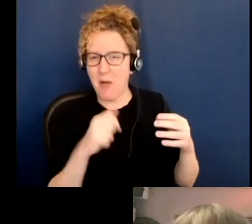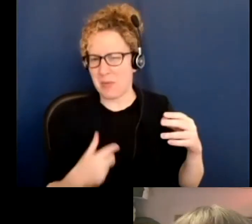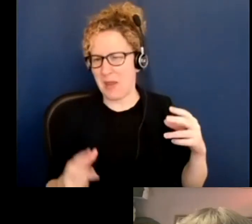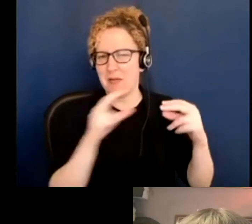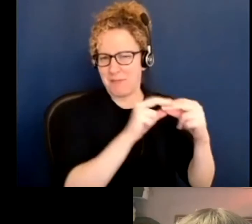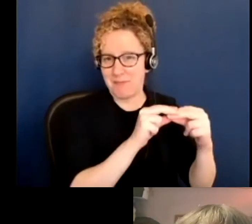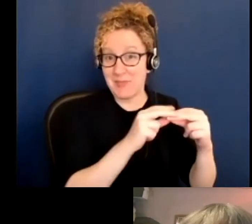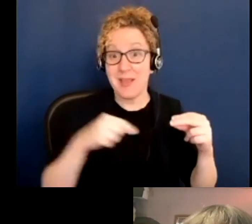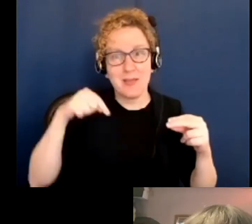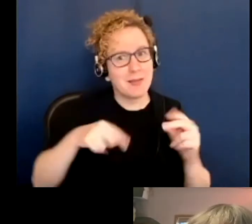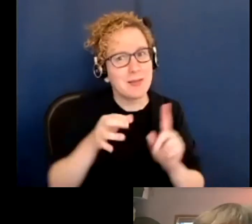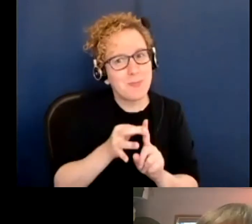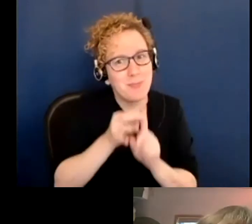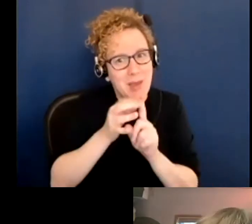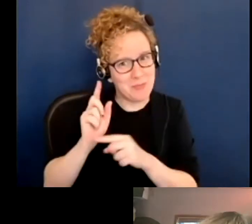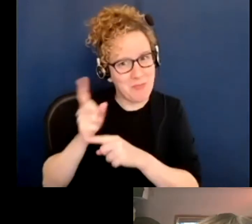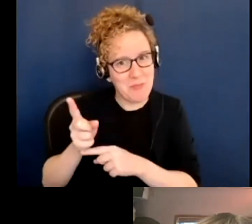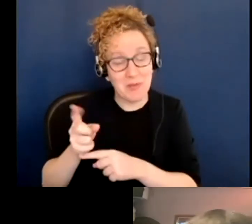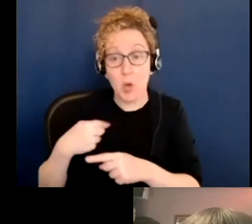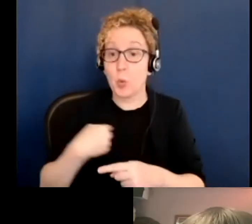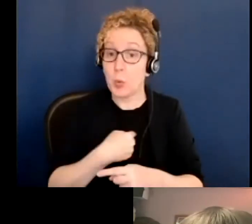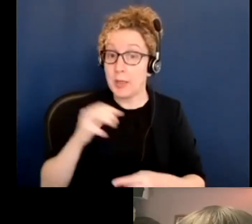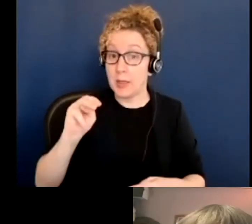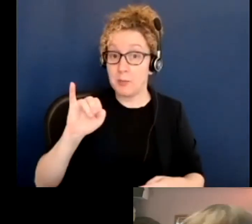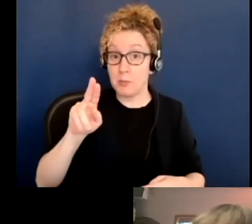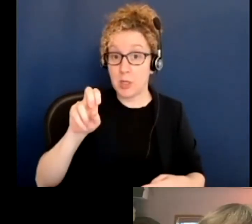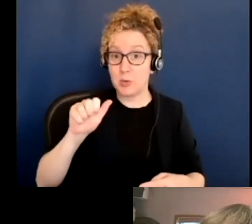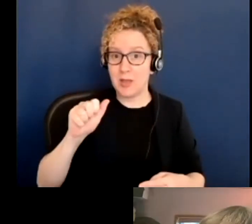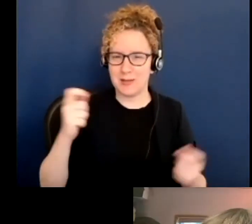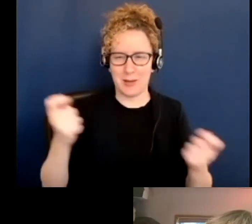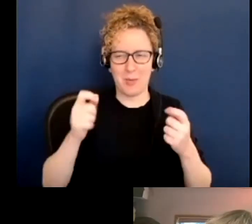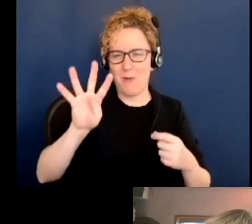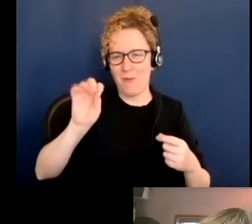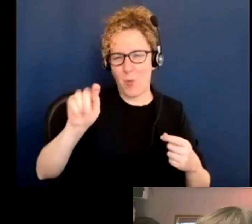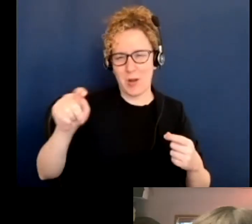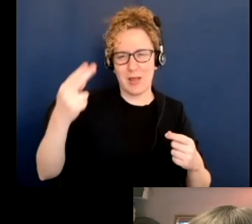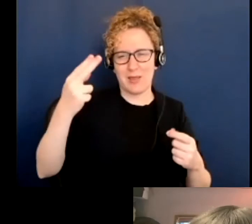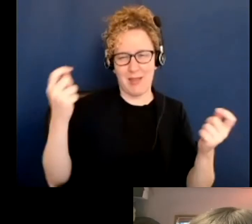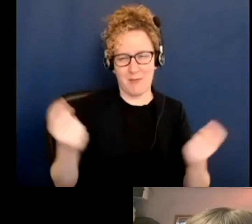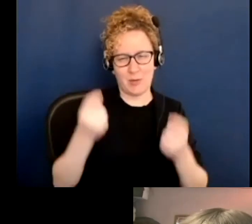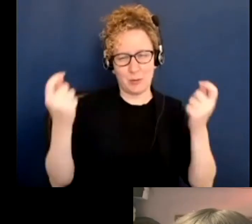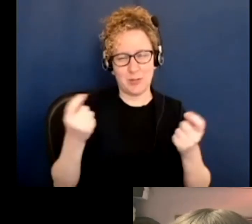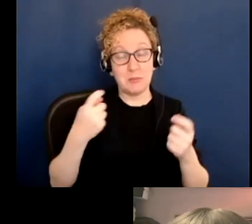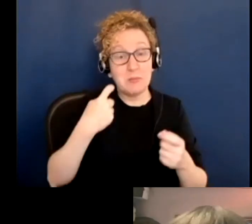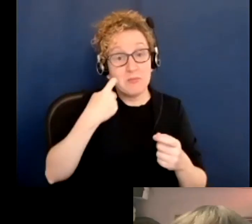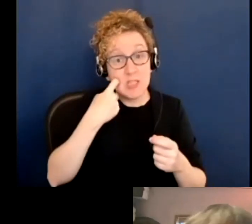We at MIUSA are celebrating our 40th anniversary and we just had the anniversary of the ADA.